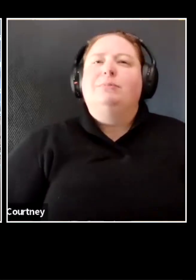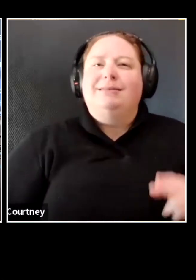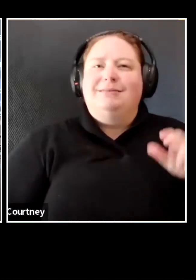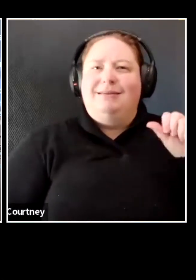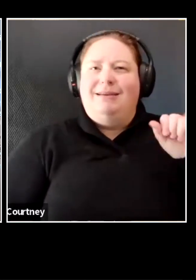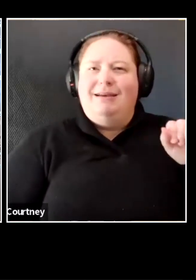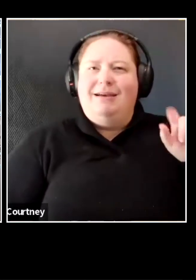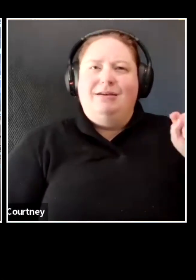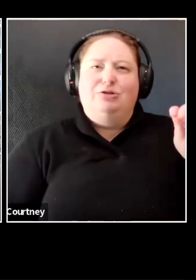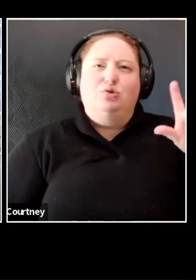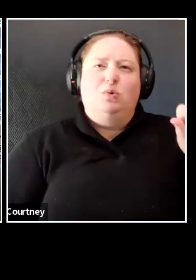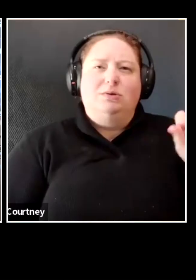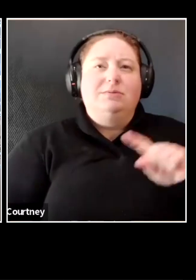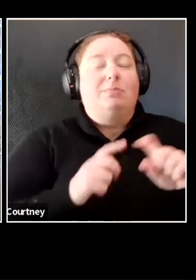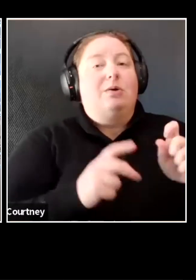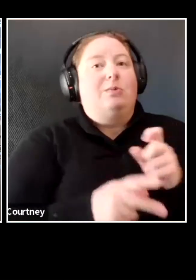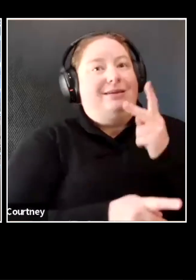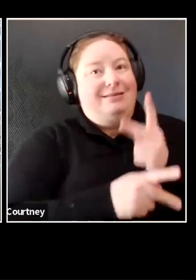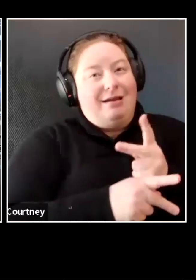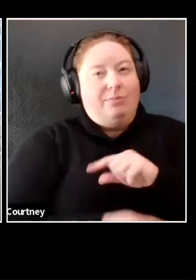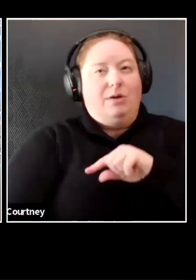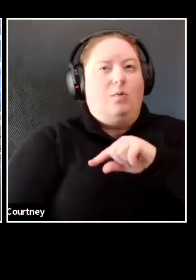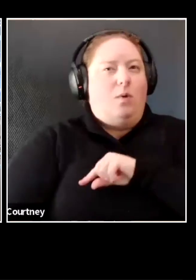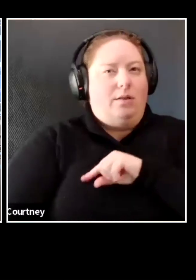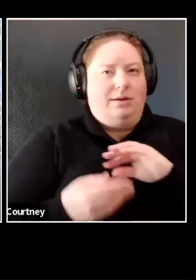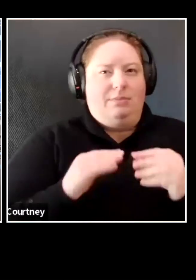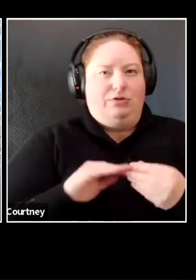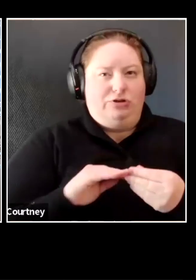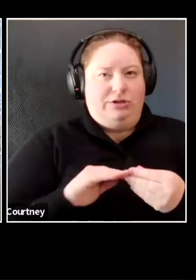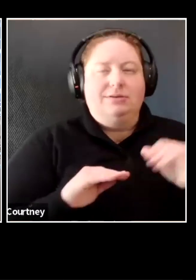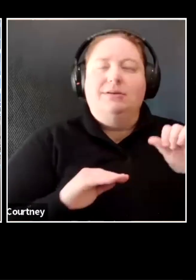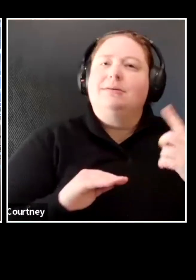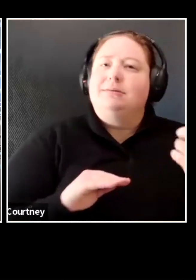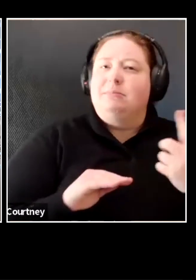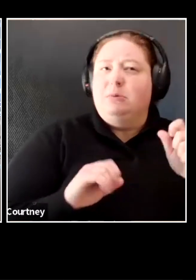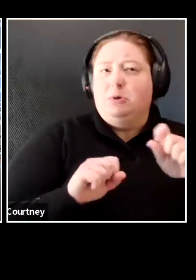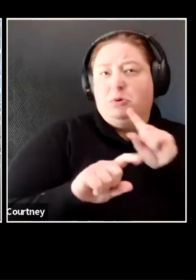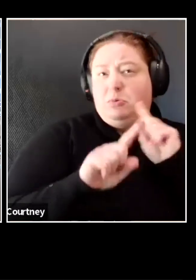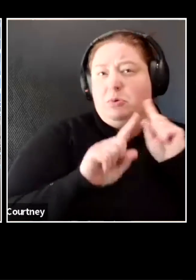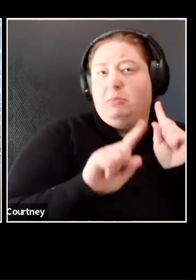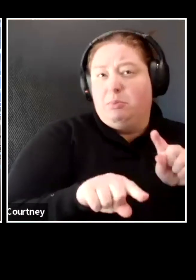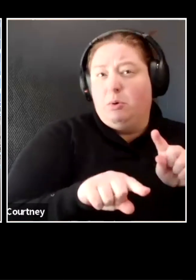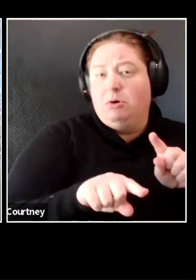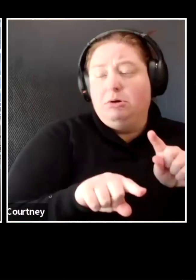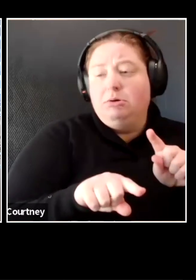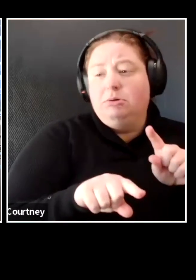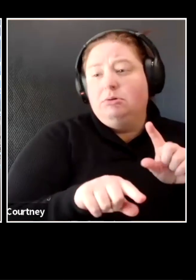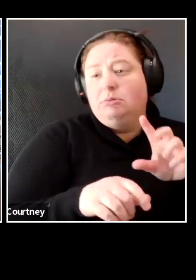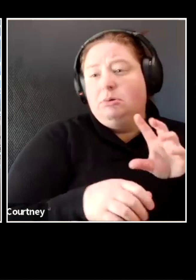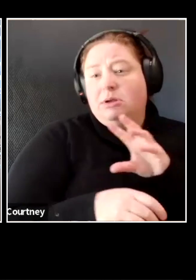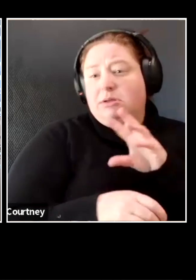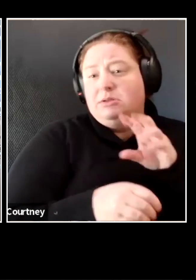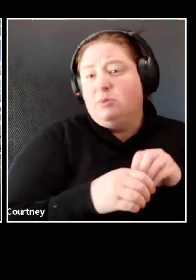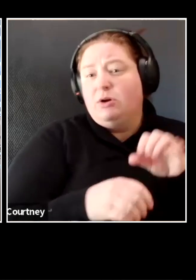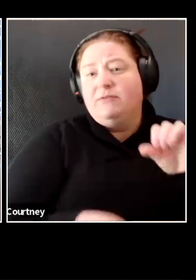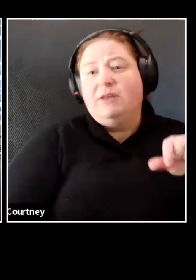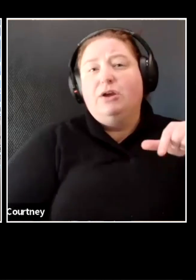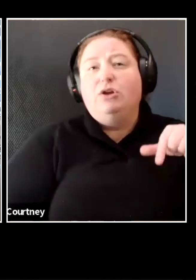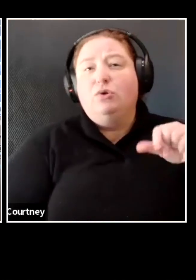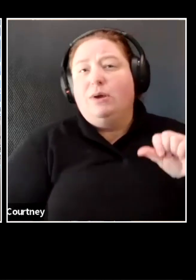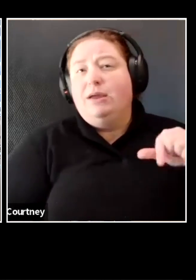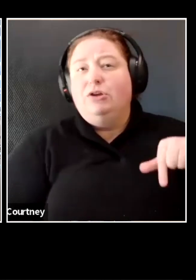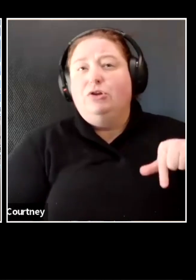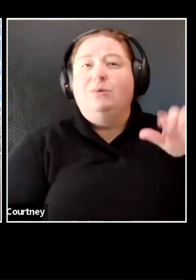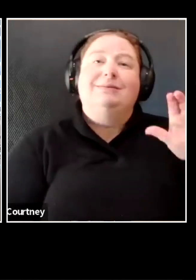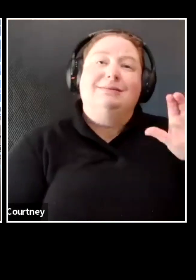quality metrics and that's something that we could report um as part of those QAQC reports. However,